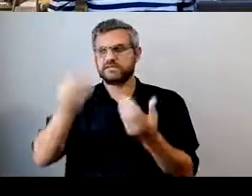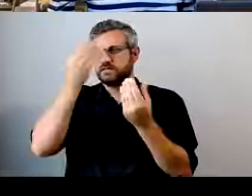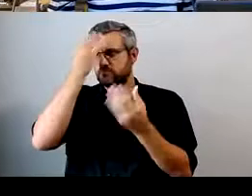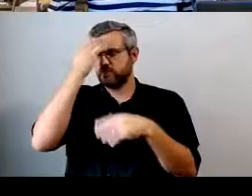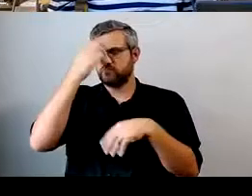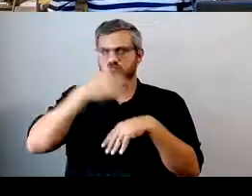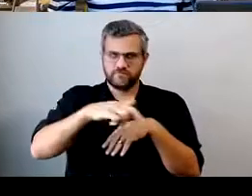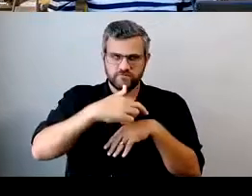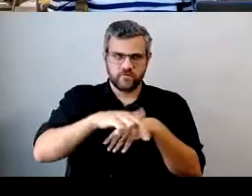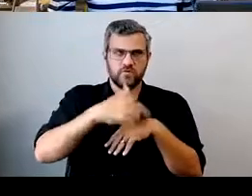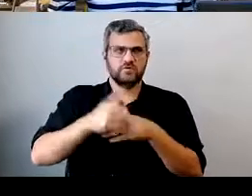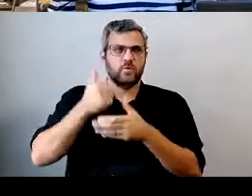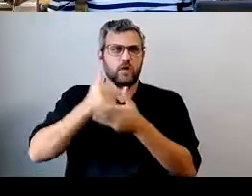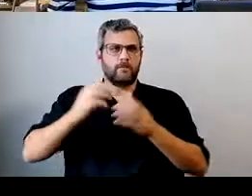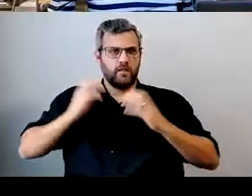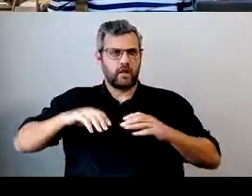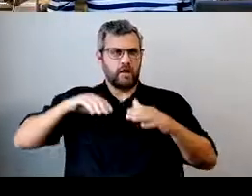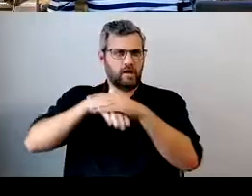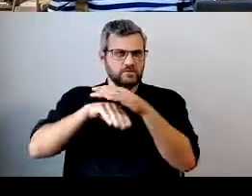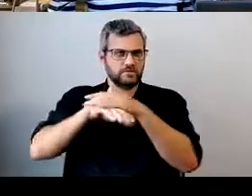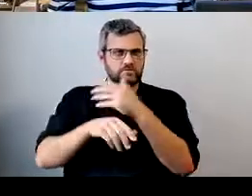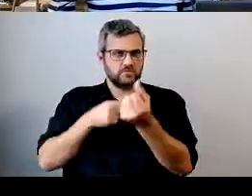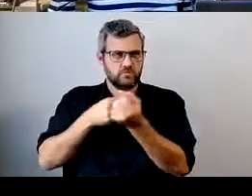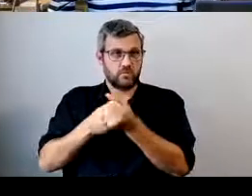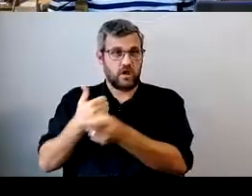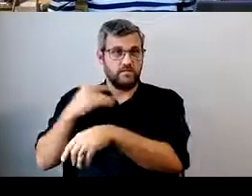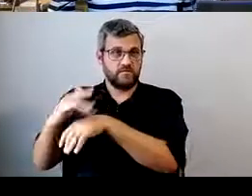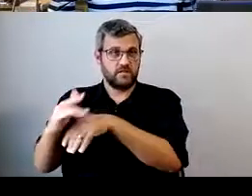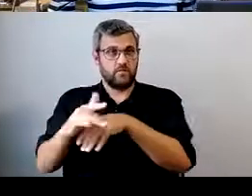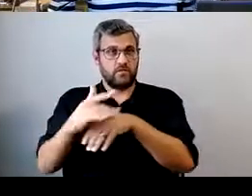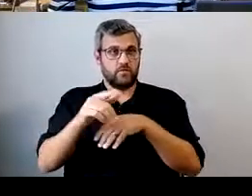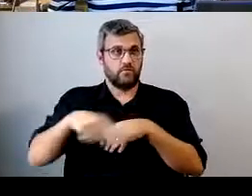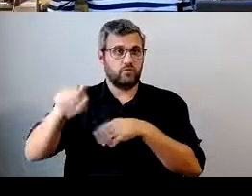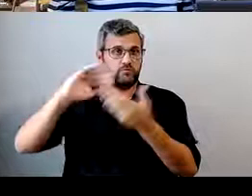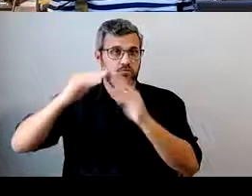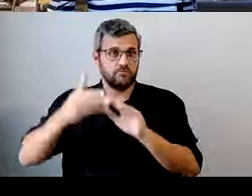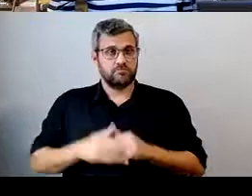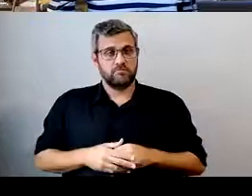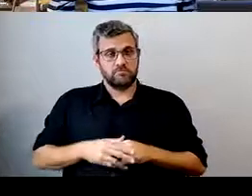to help their clients access those supports that are available in the community. Things, some ideas are like libraries,